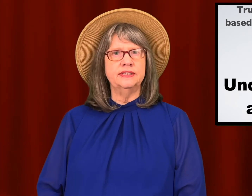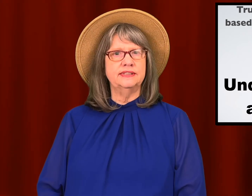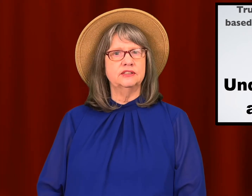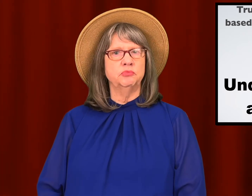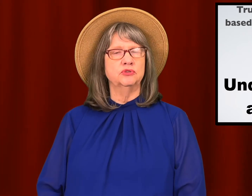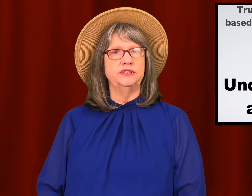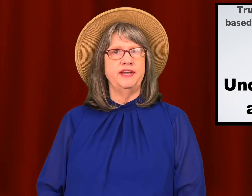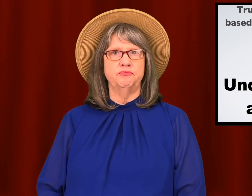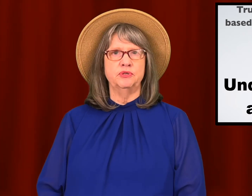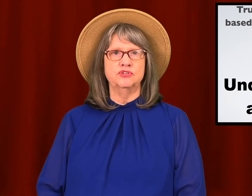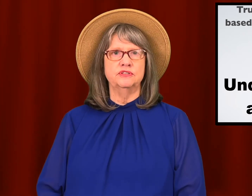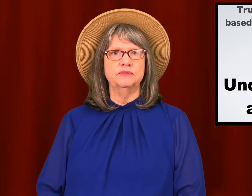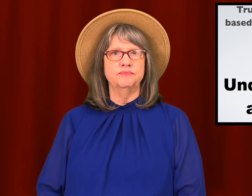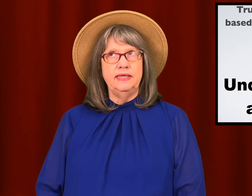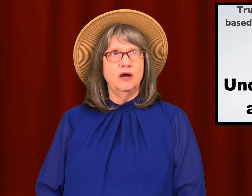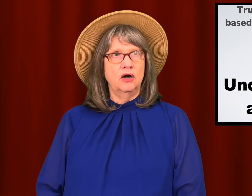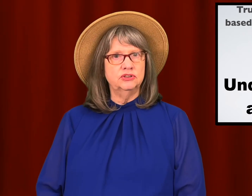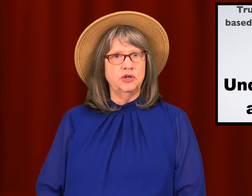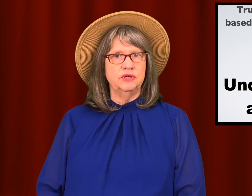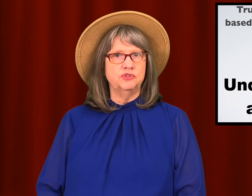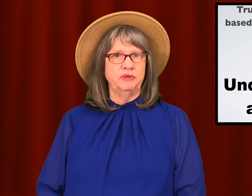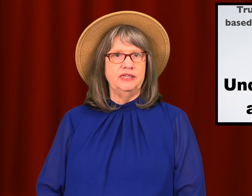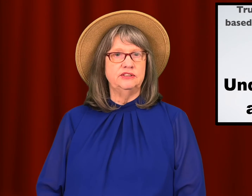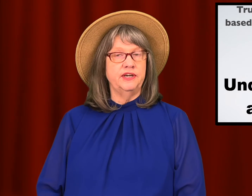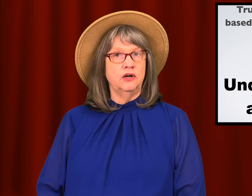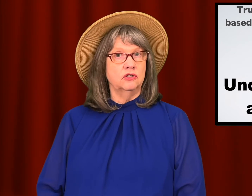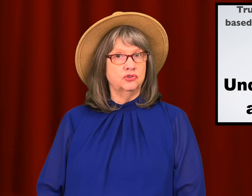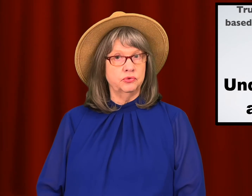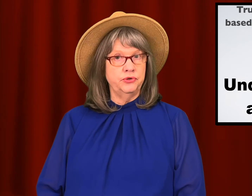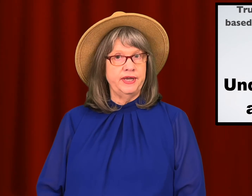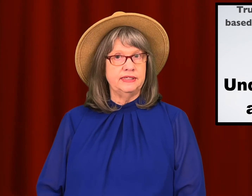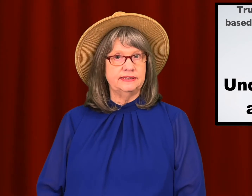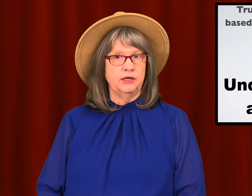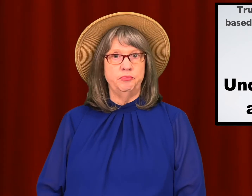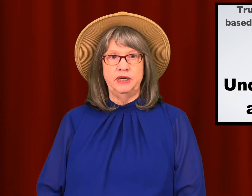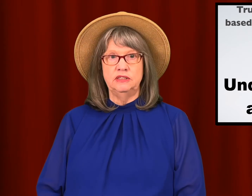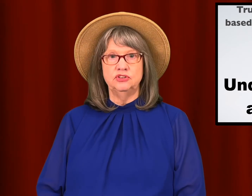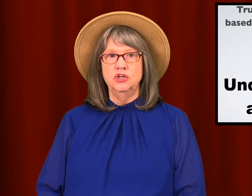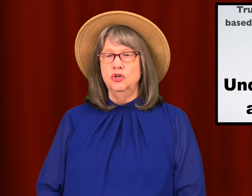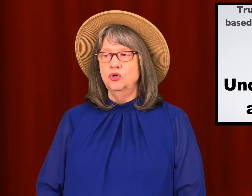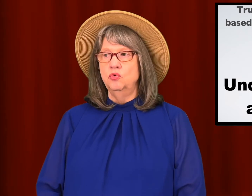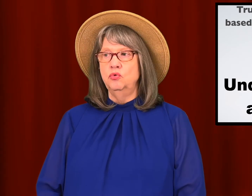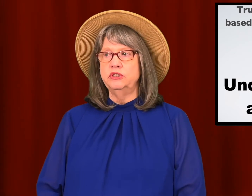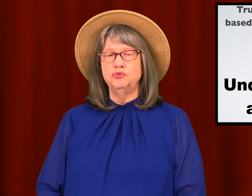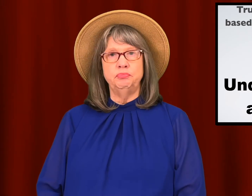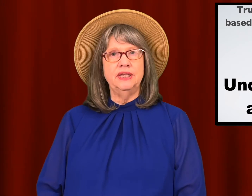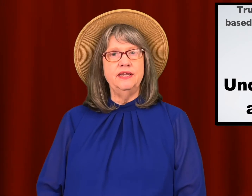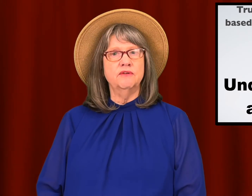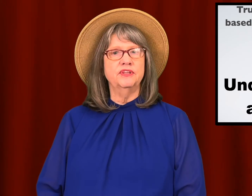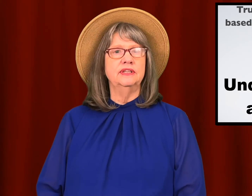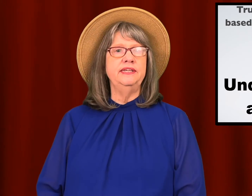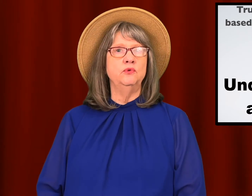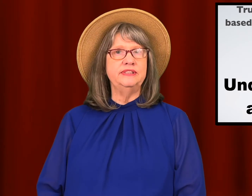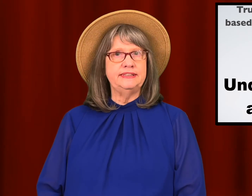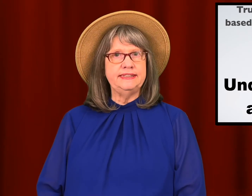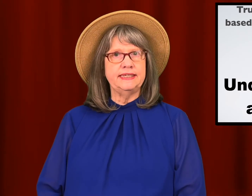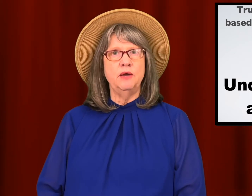accessible to Deaf people. He also explains there are true ASL puns which play off the linguistic